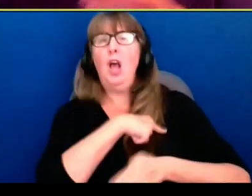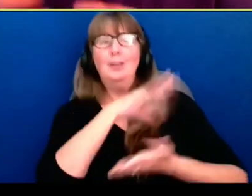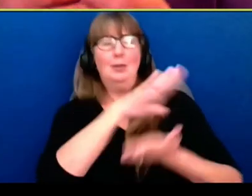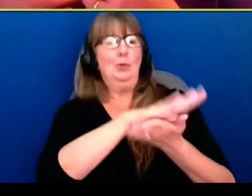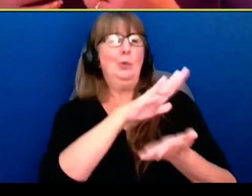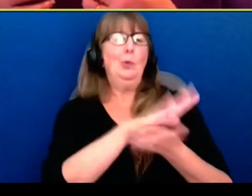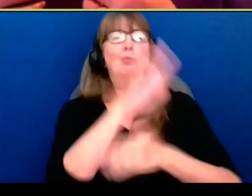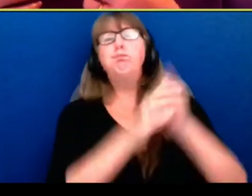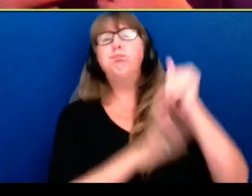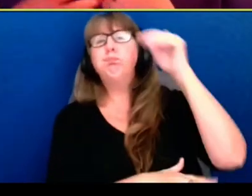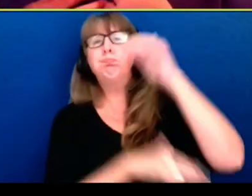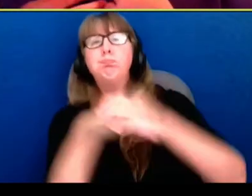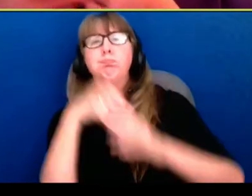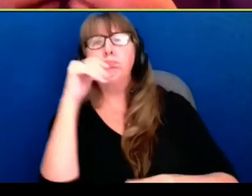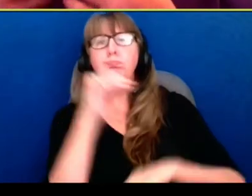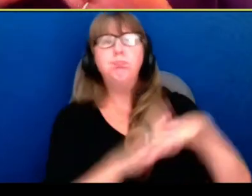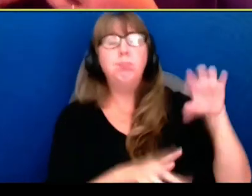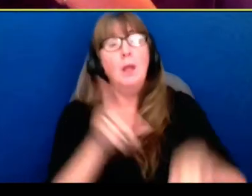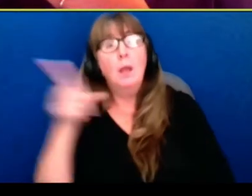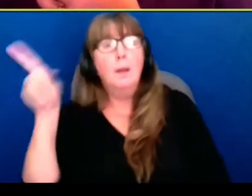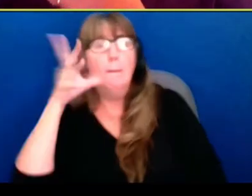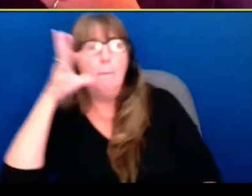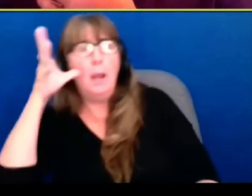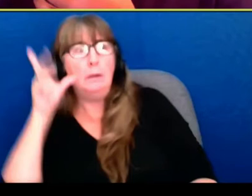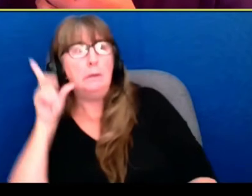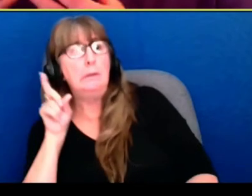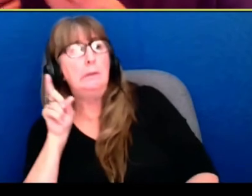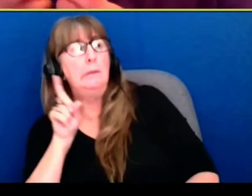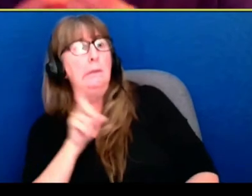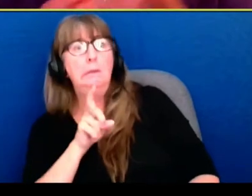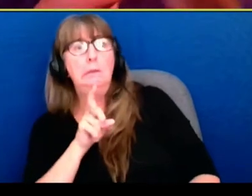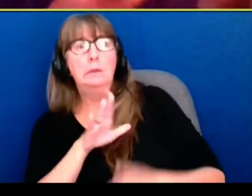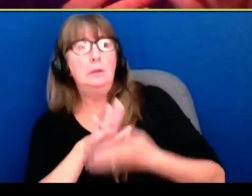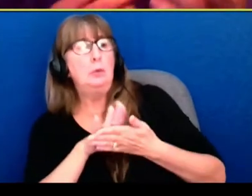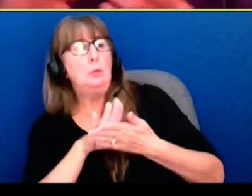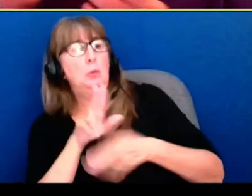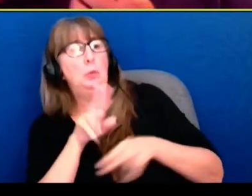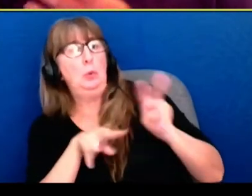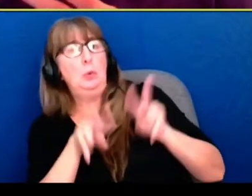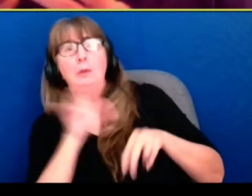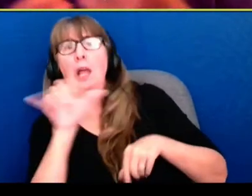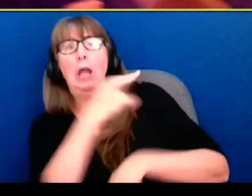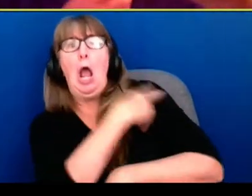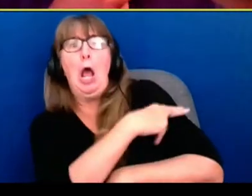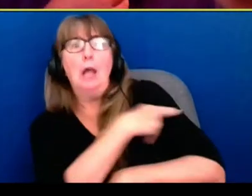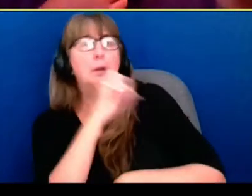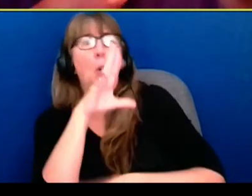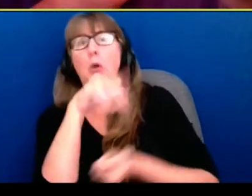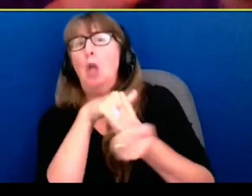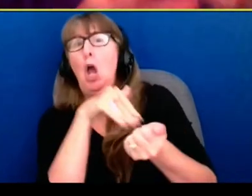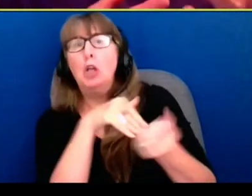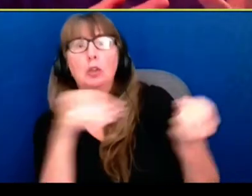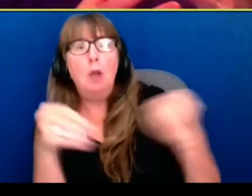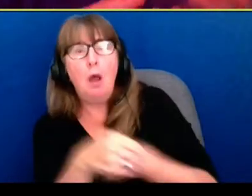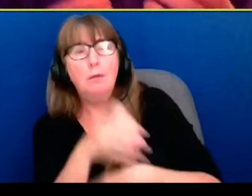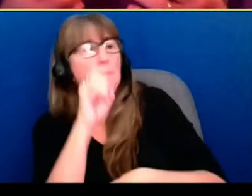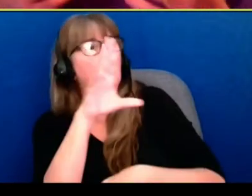whoever. But for parents many times schools looked at the same as a hospital or a doctor's office or courtroom.